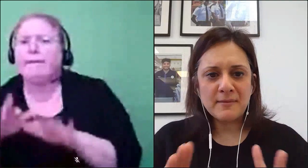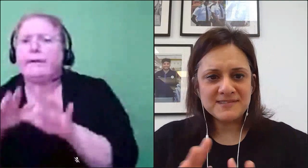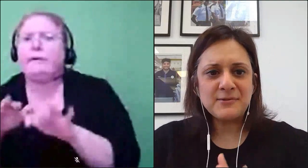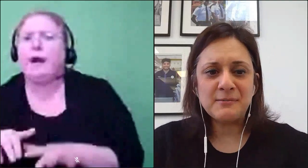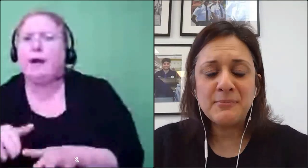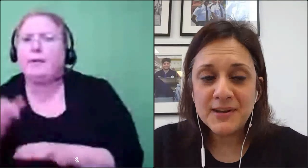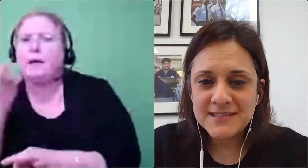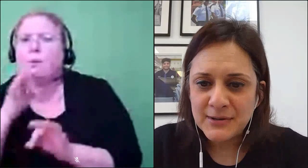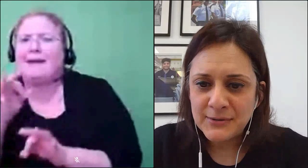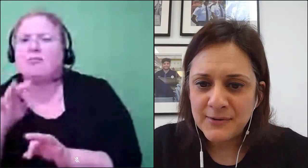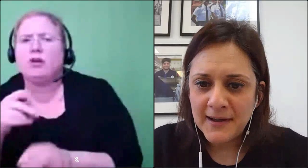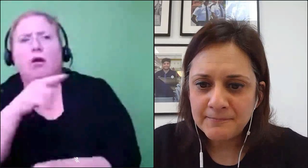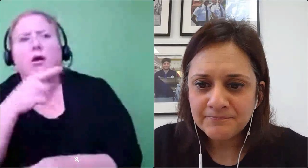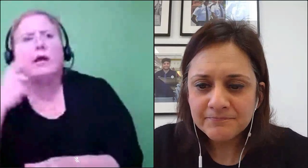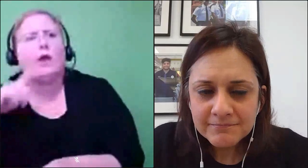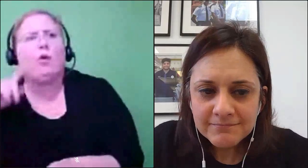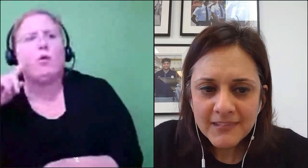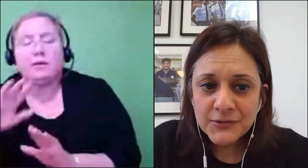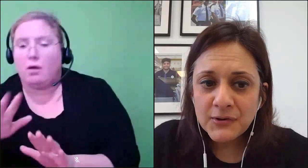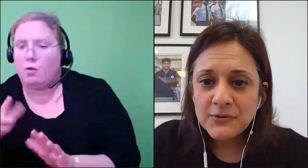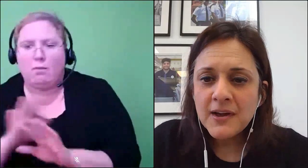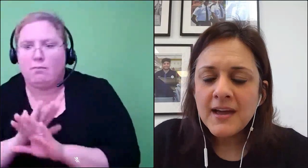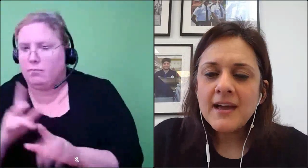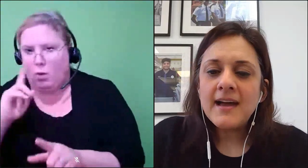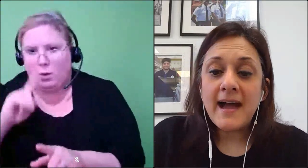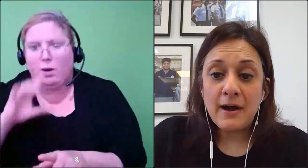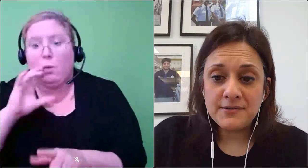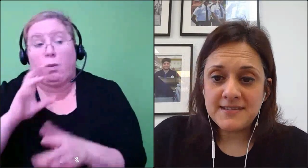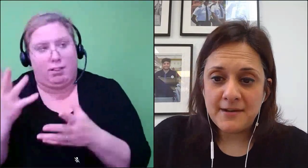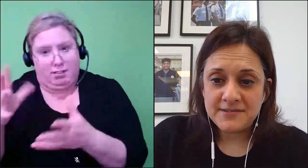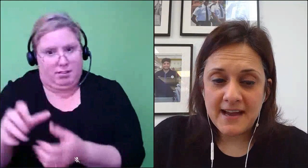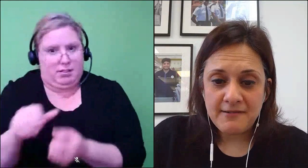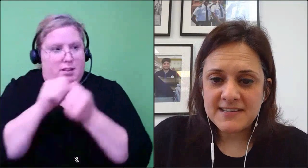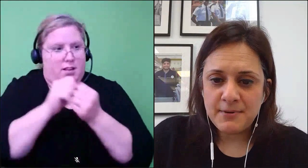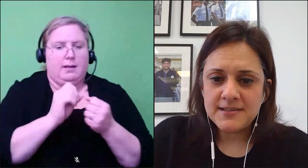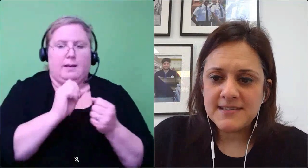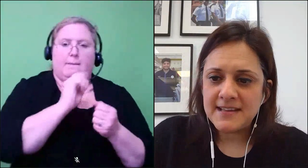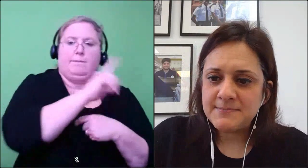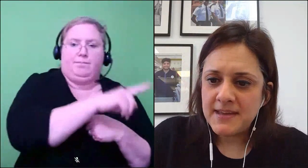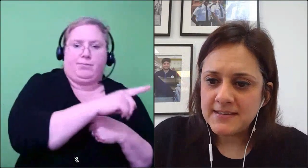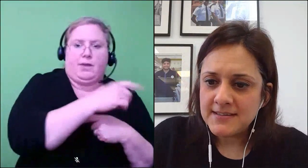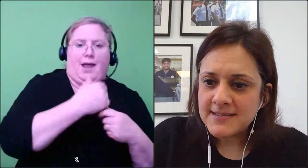I'm still going to put it to our experts and our speakers.